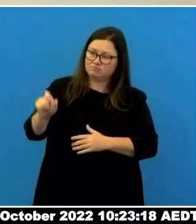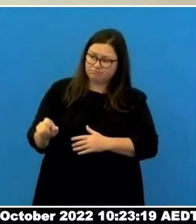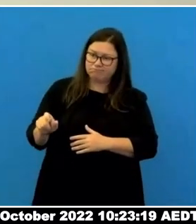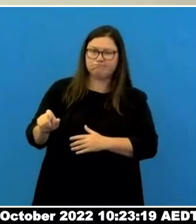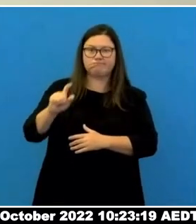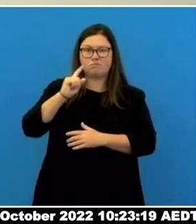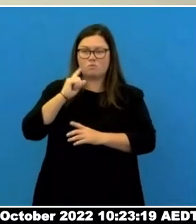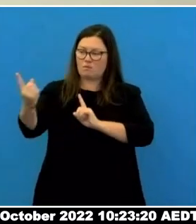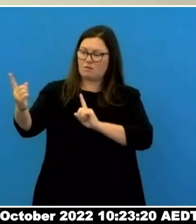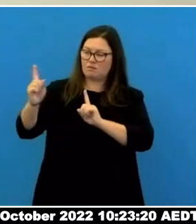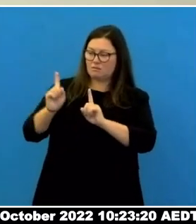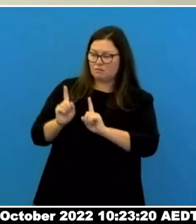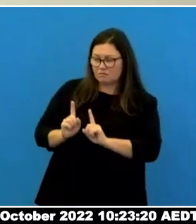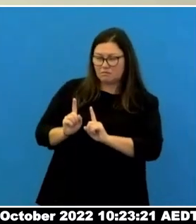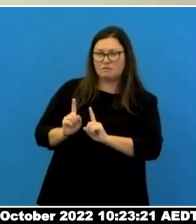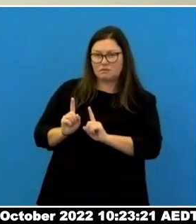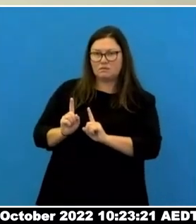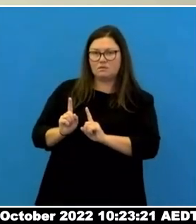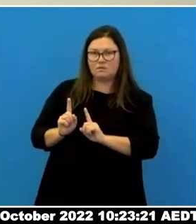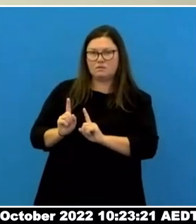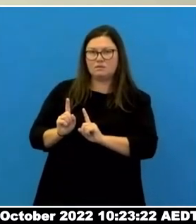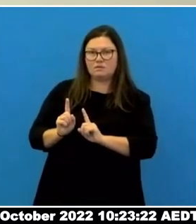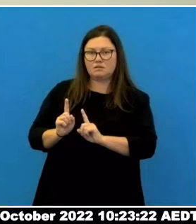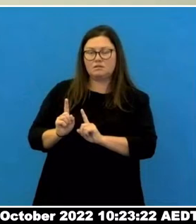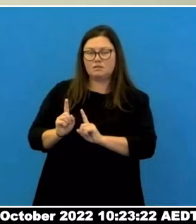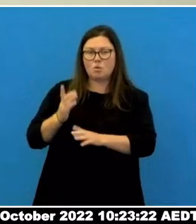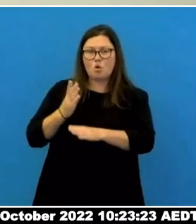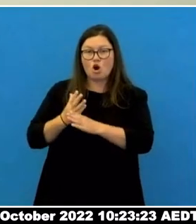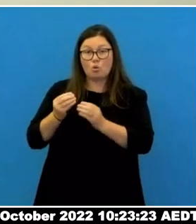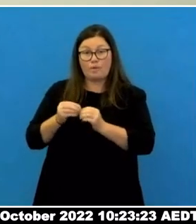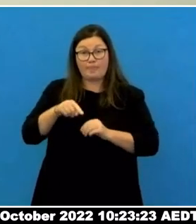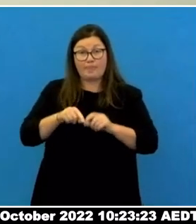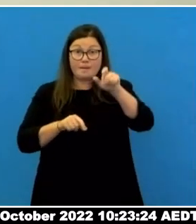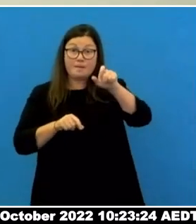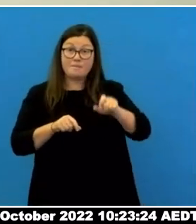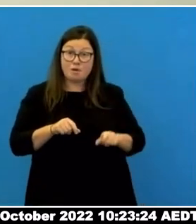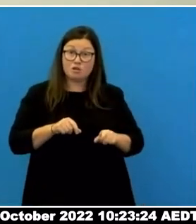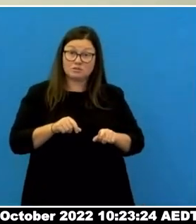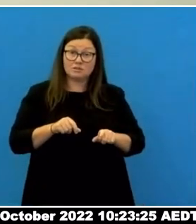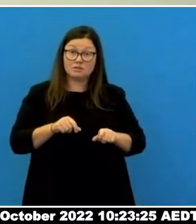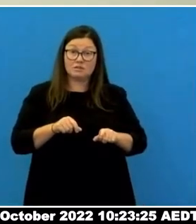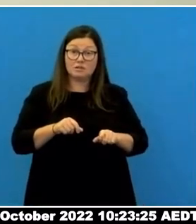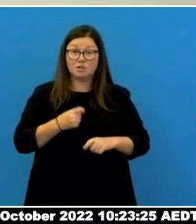And this is where the complainants will have their remedies sought